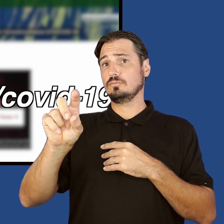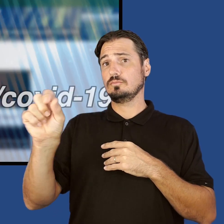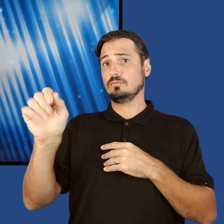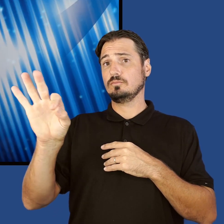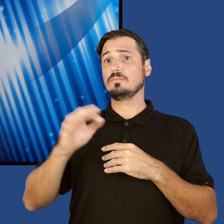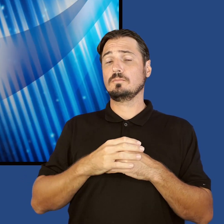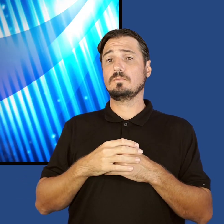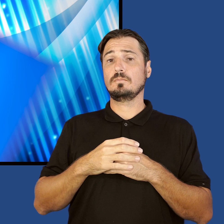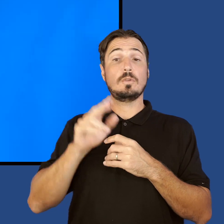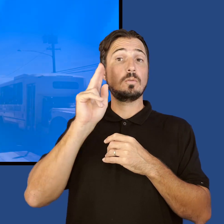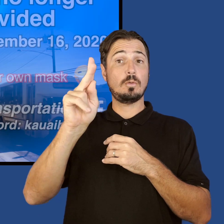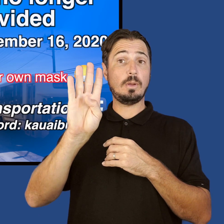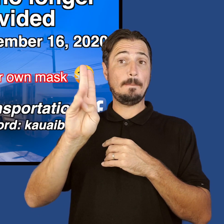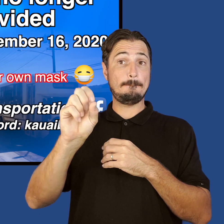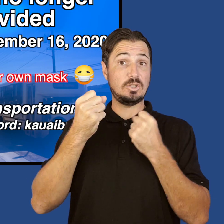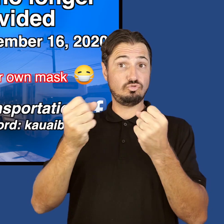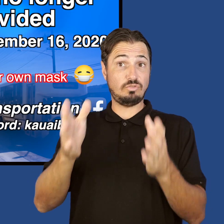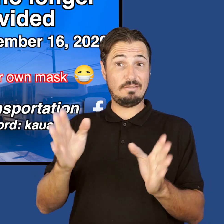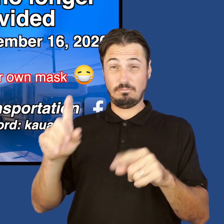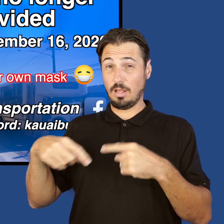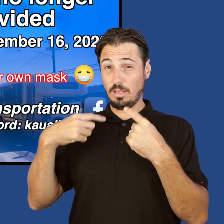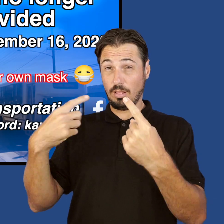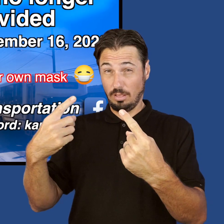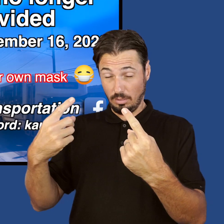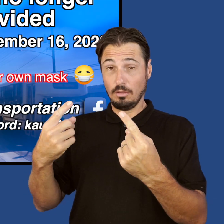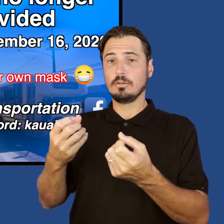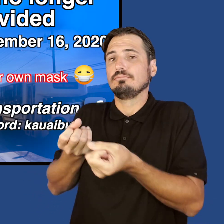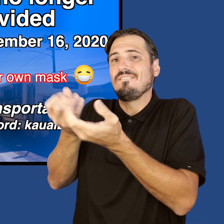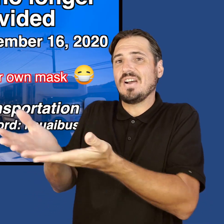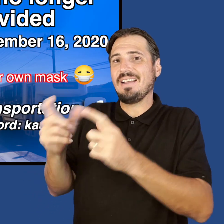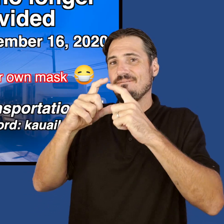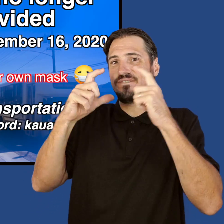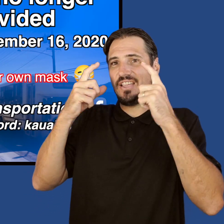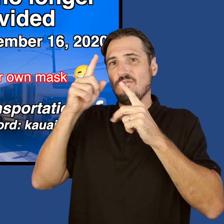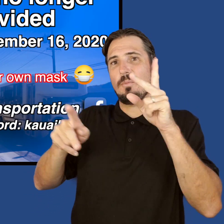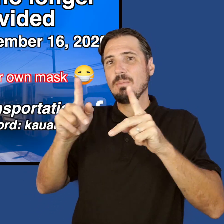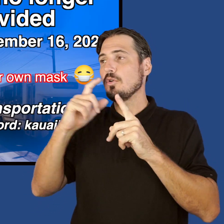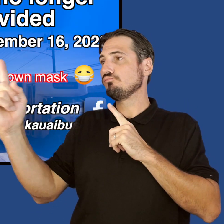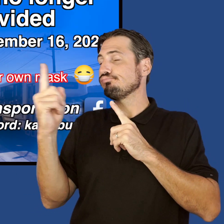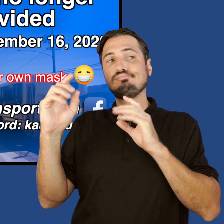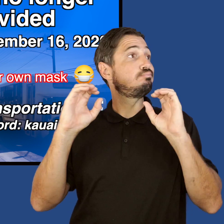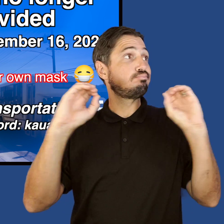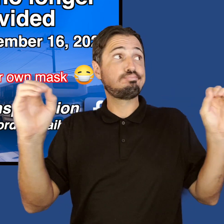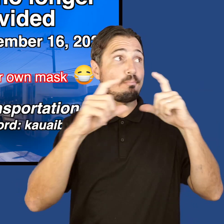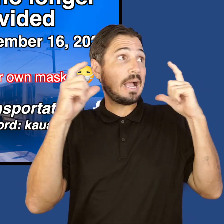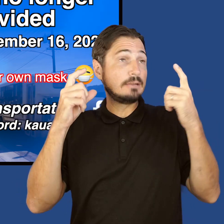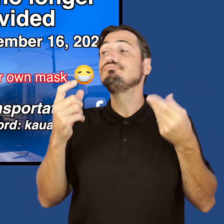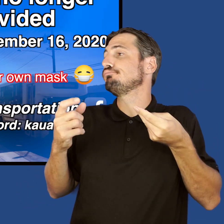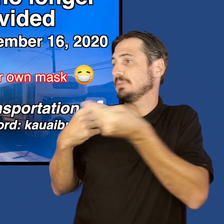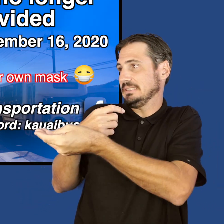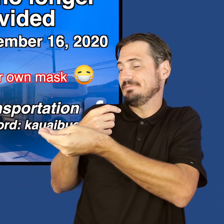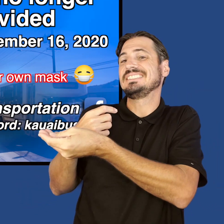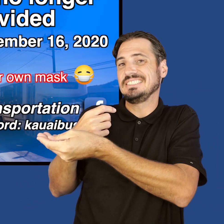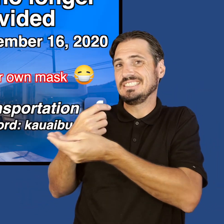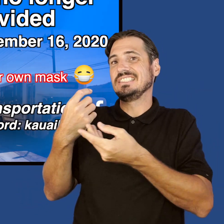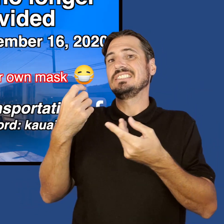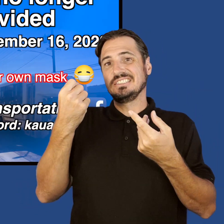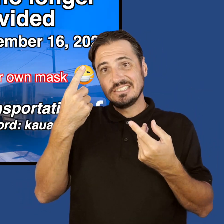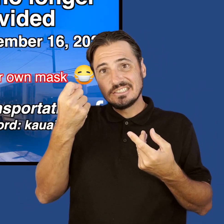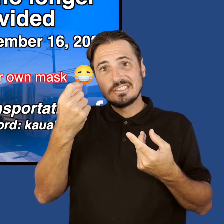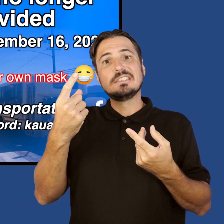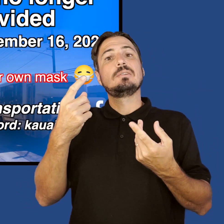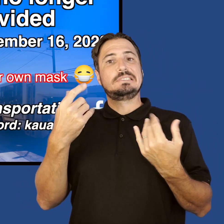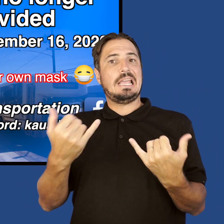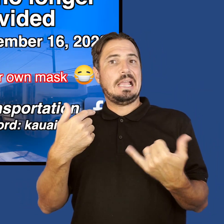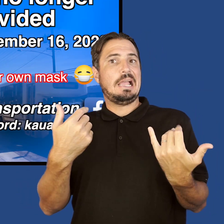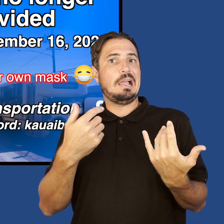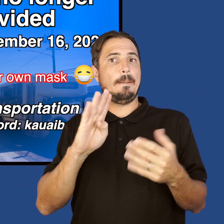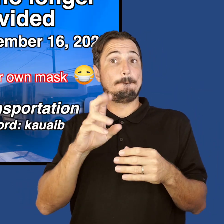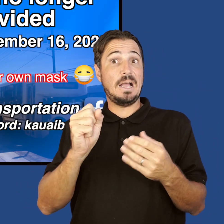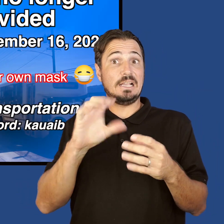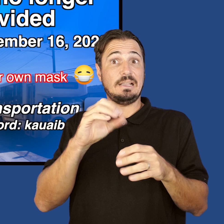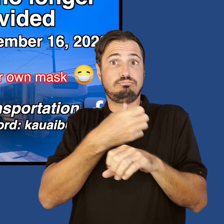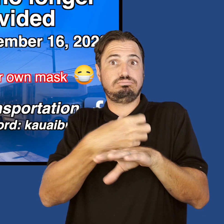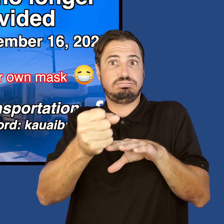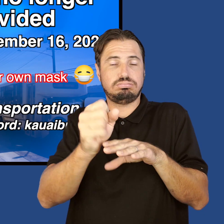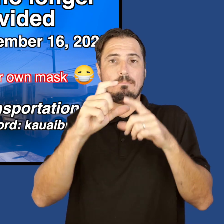Kaua`i Bus drivers have been providing face coverings to passengers for most of this year, but supply is running out. Masks are still required in order to board the bus, but drivers will no longer